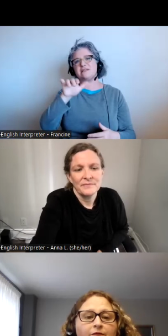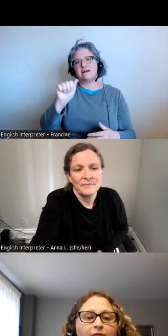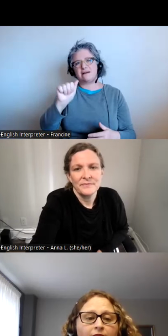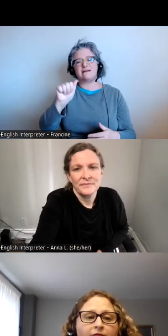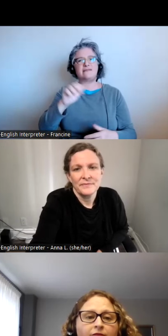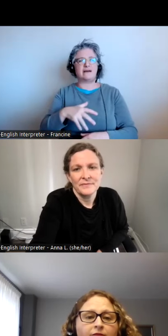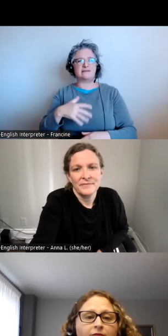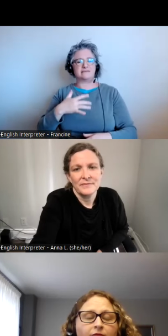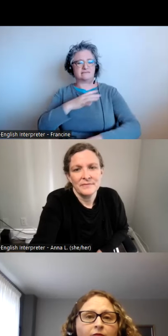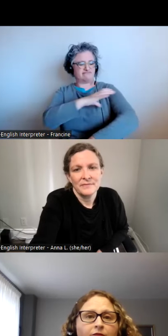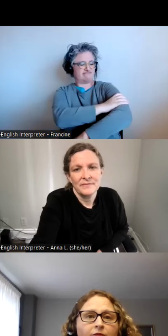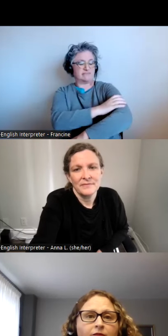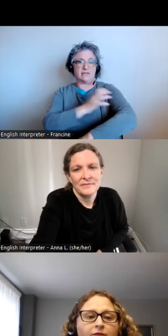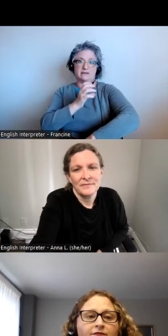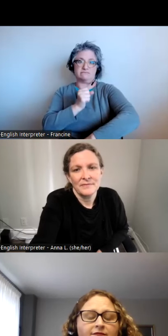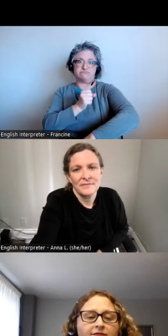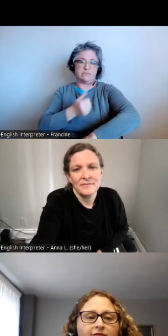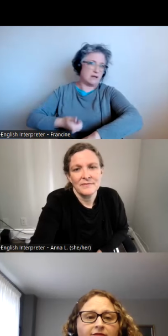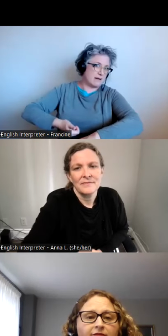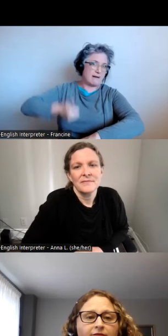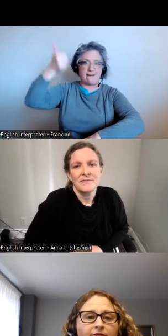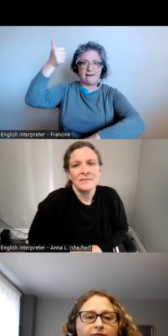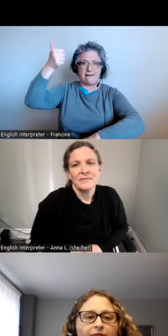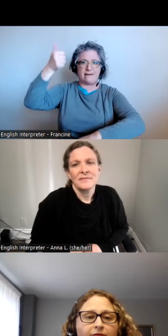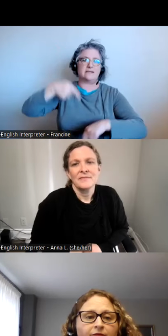pregnancy